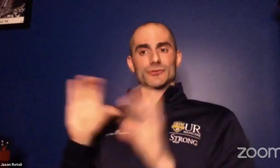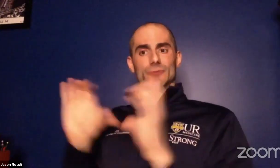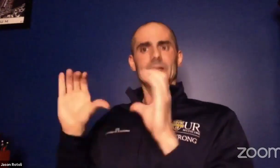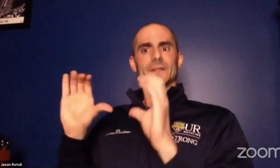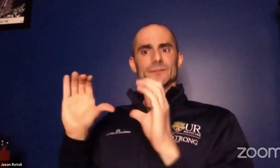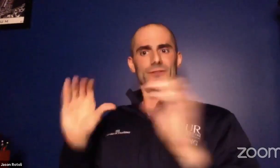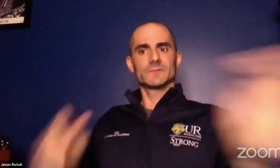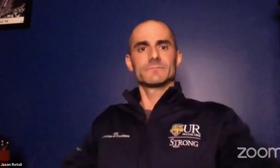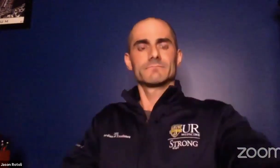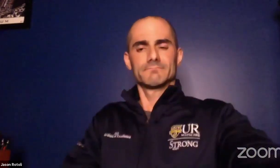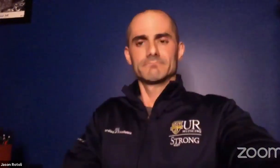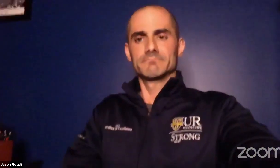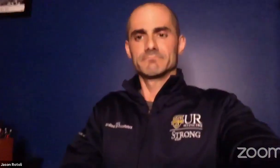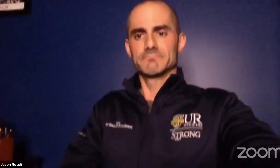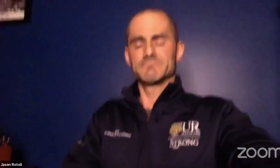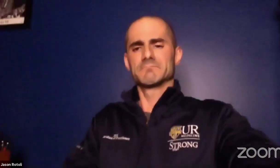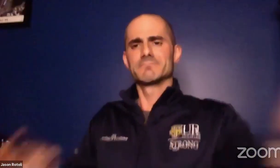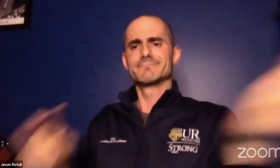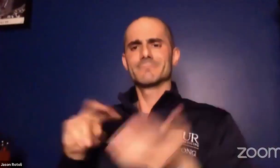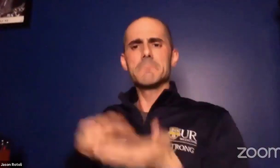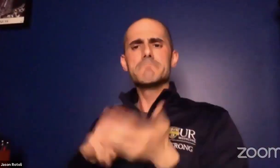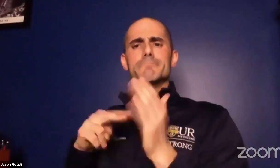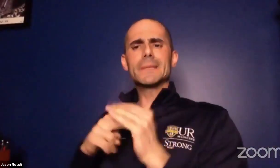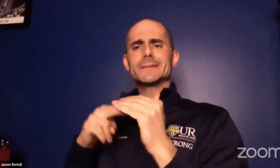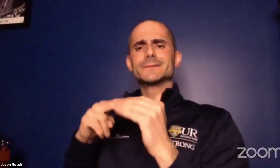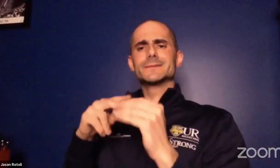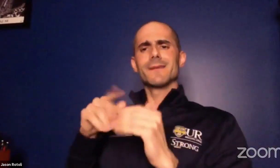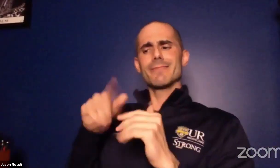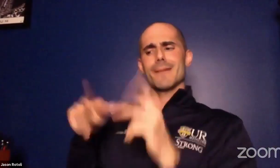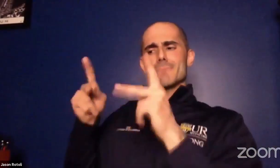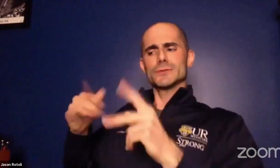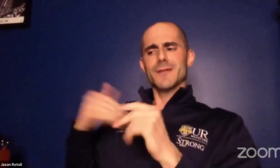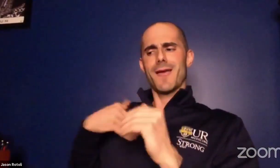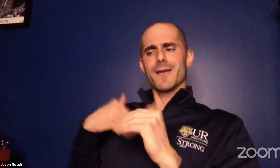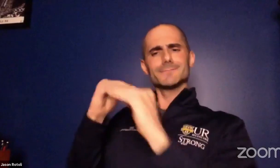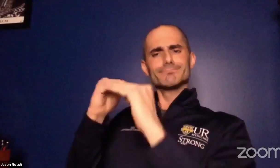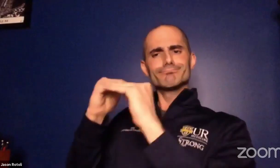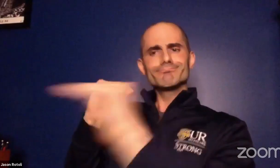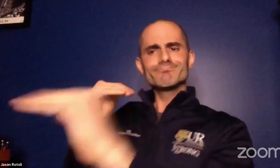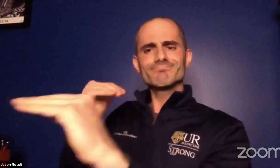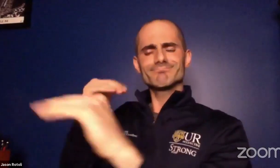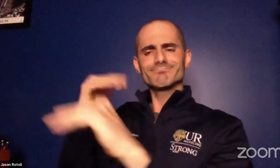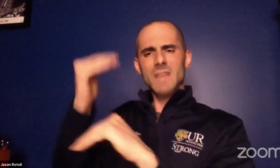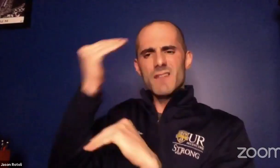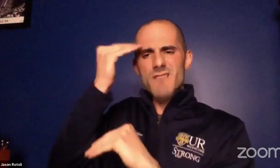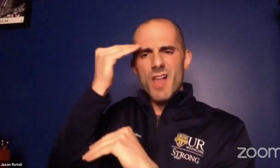If they have knowledge of primary care, it's questionable. You need to know that is a